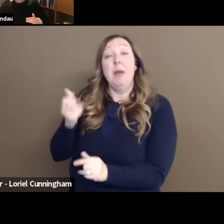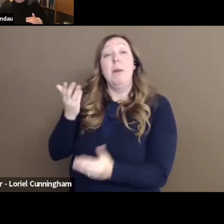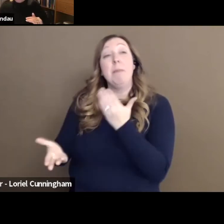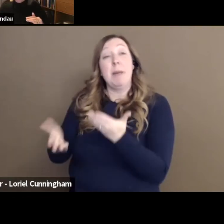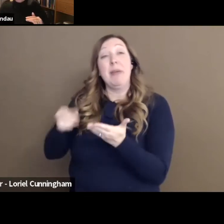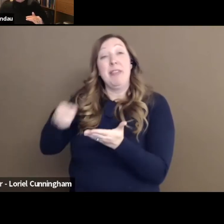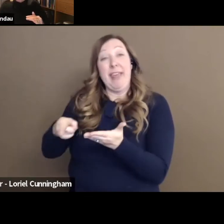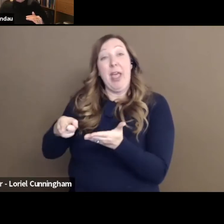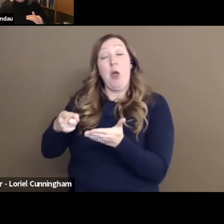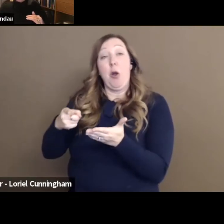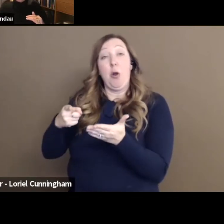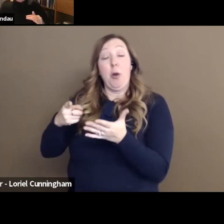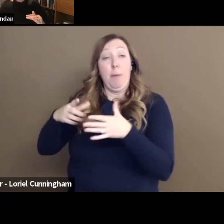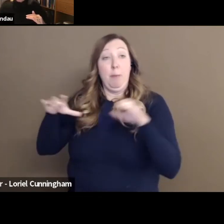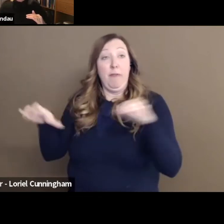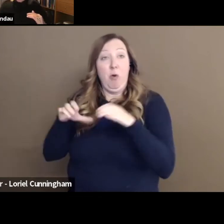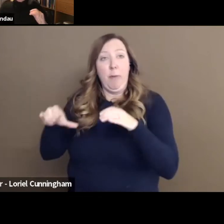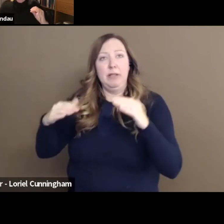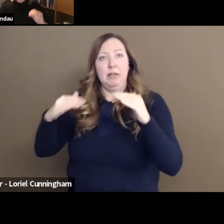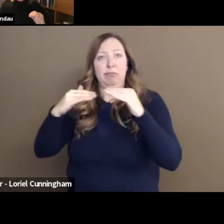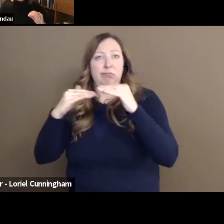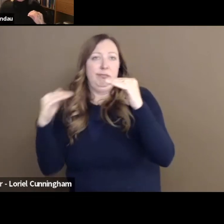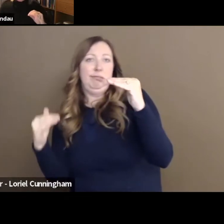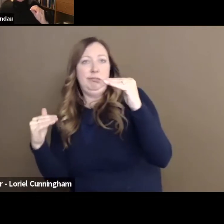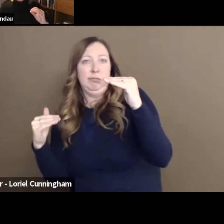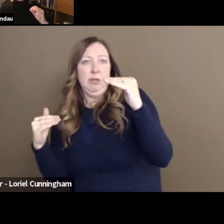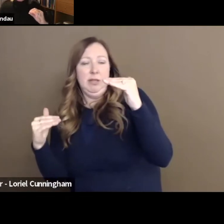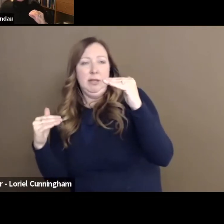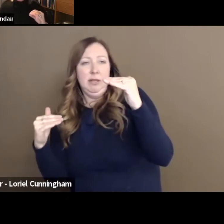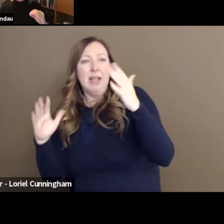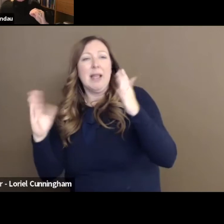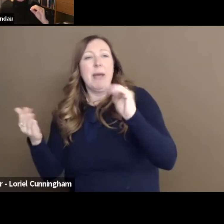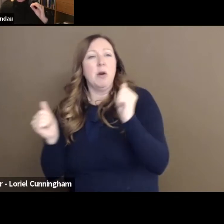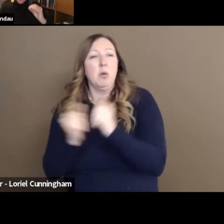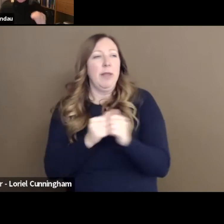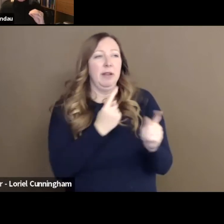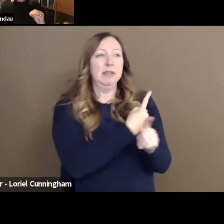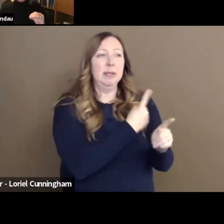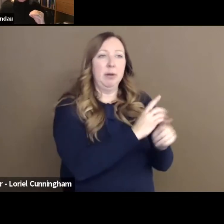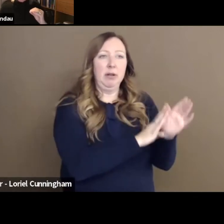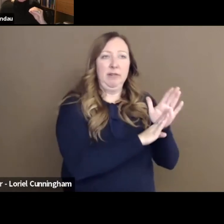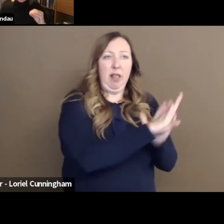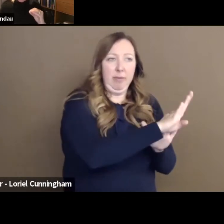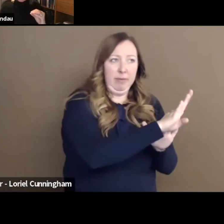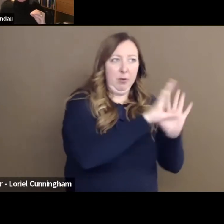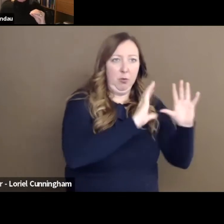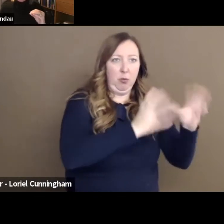let's say but actually the performance is